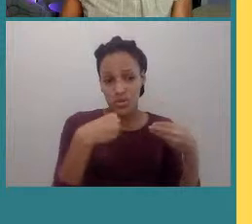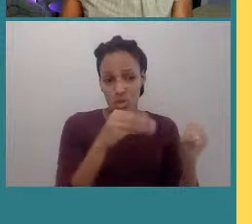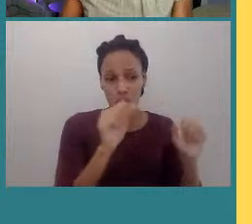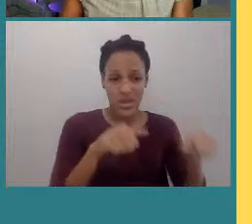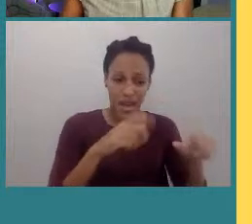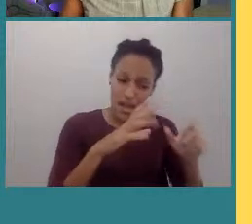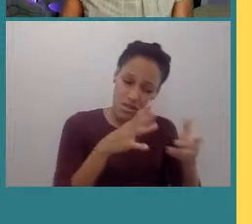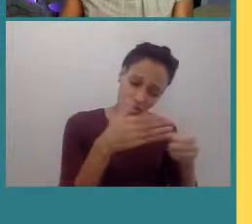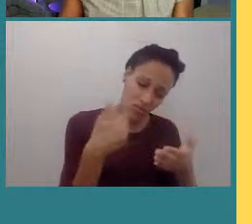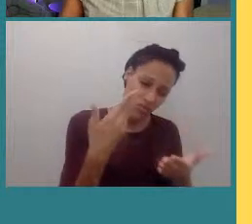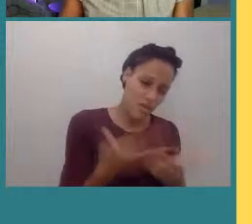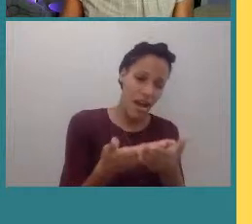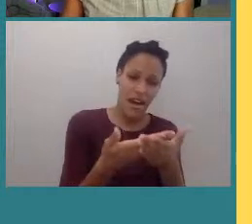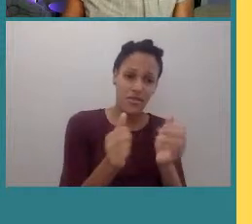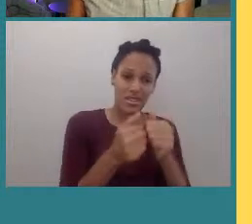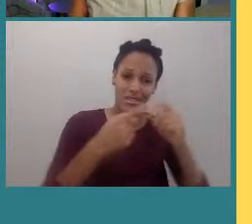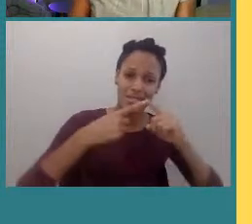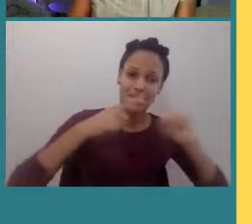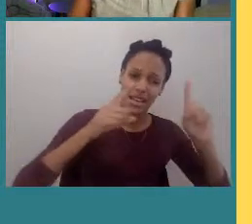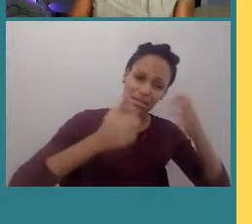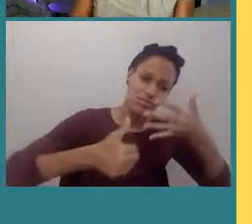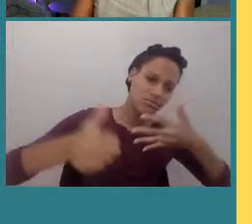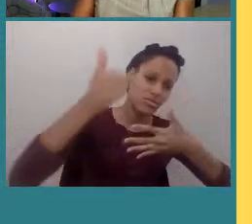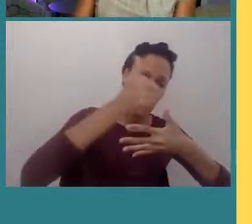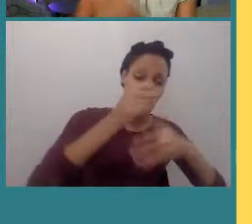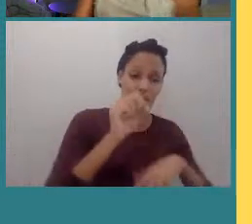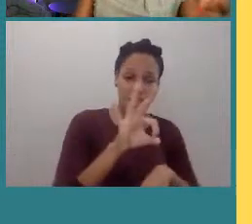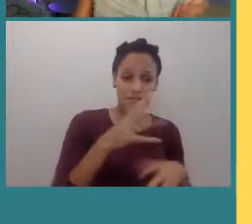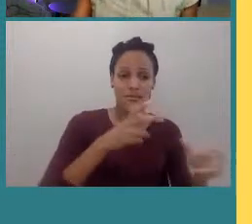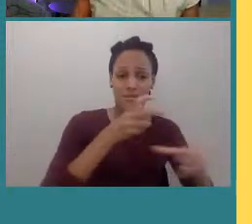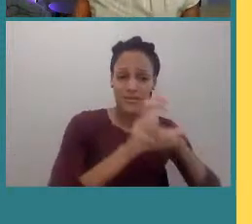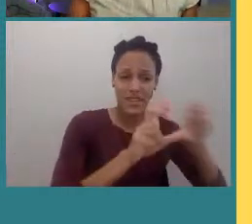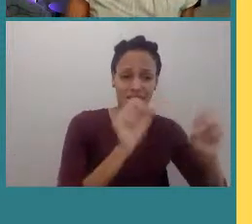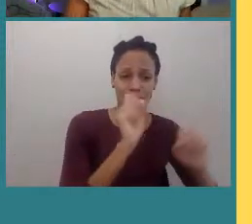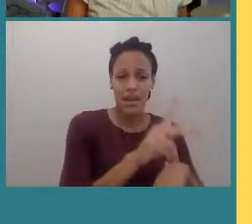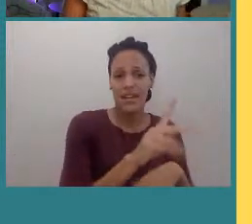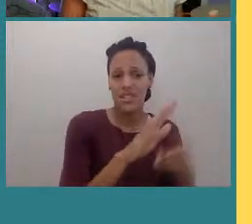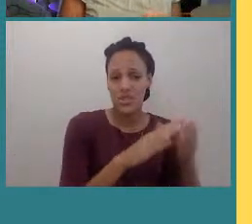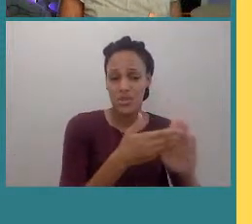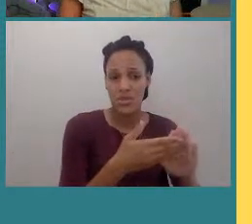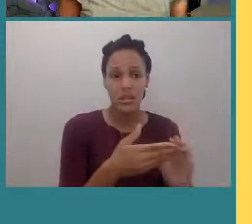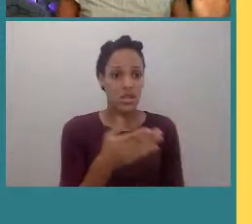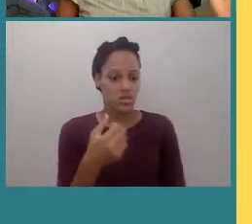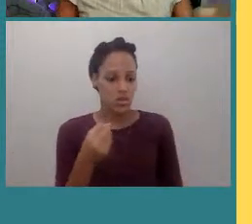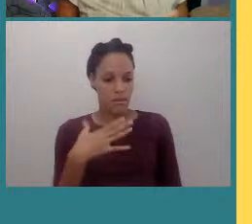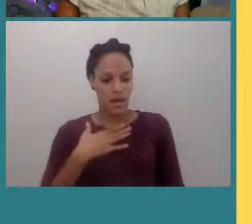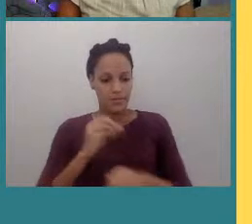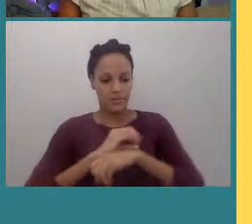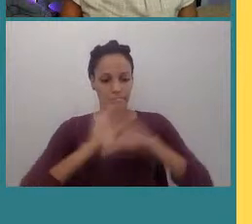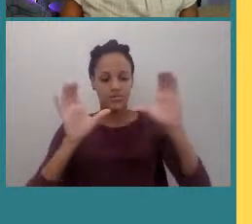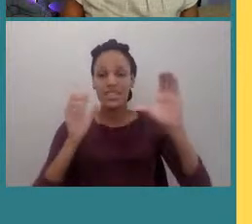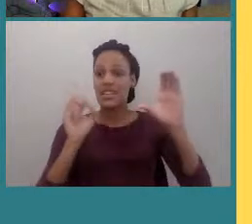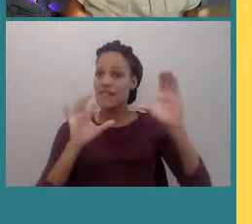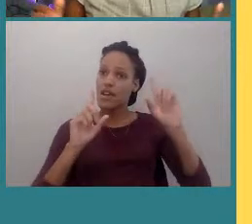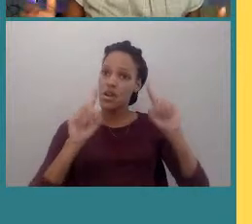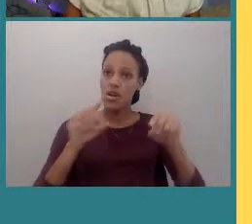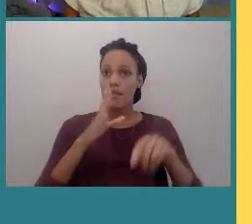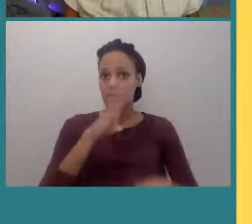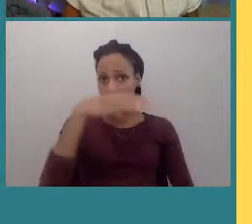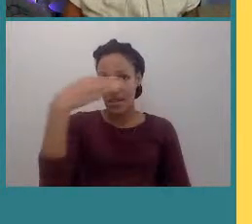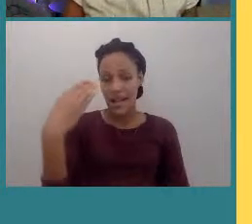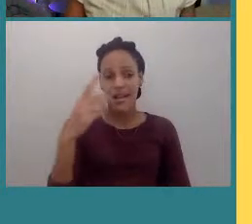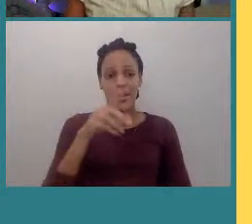on each other and when I go to my Black coffee shop I may have to walk a little further.